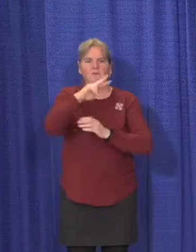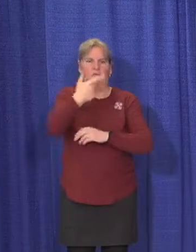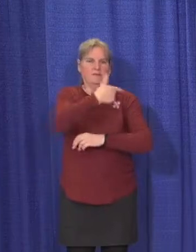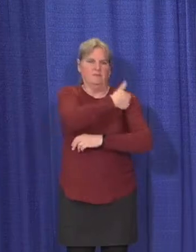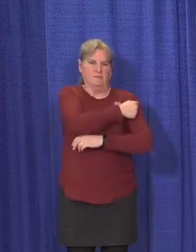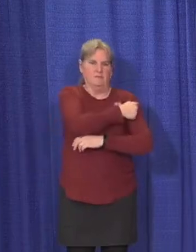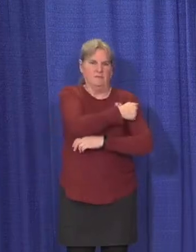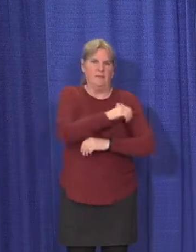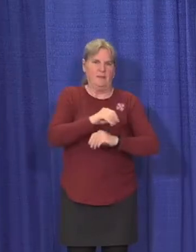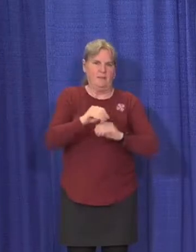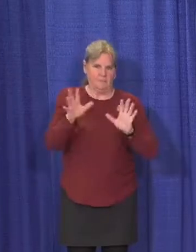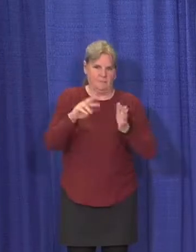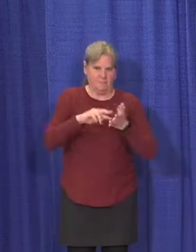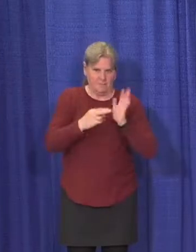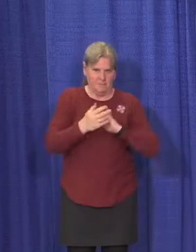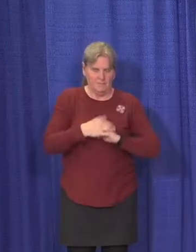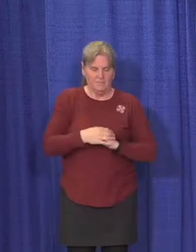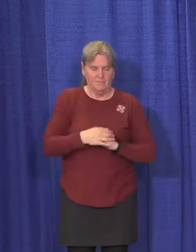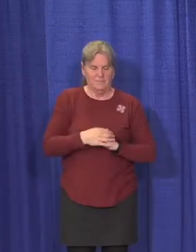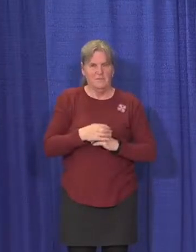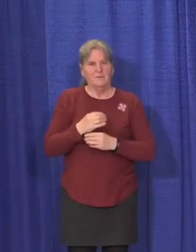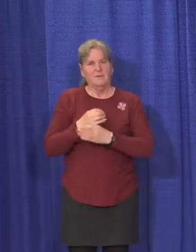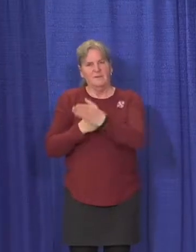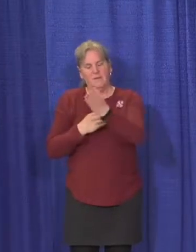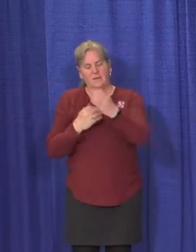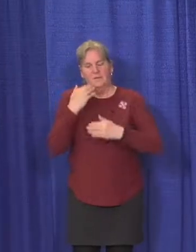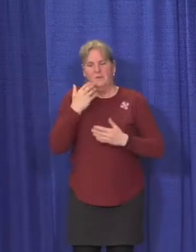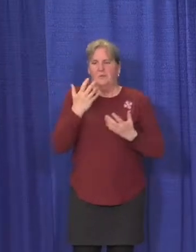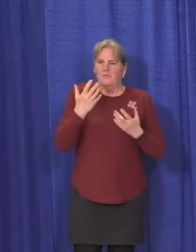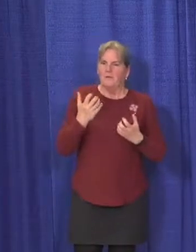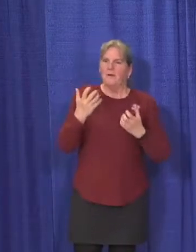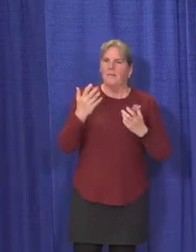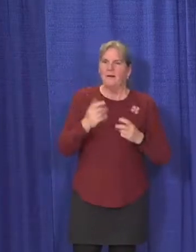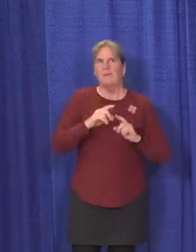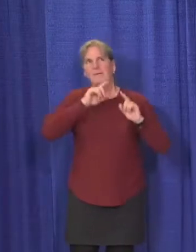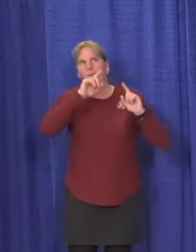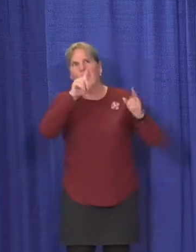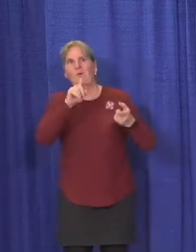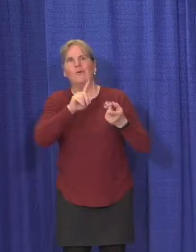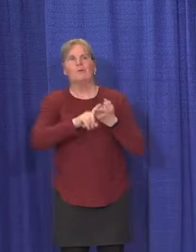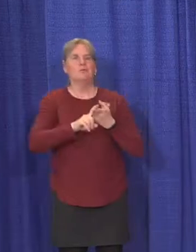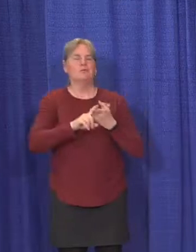dose. While I know many of us are itching to go see our friends or